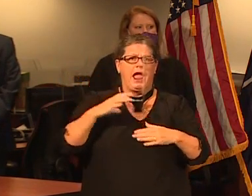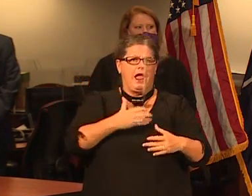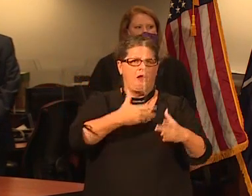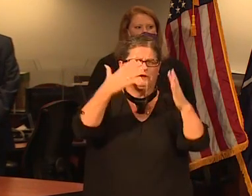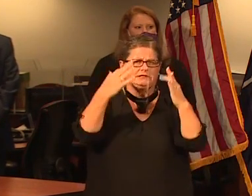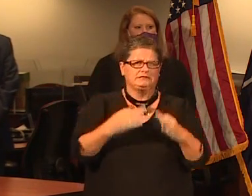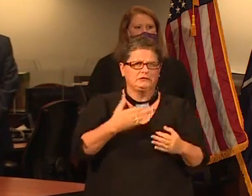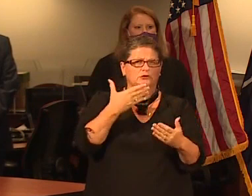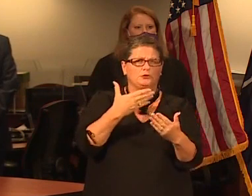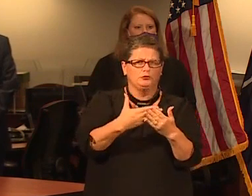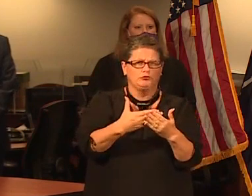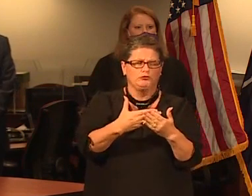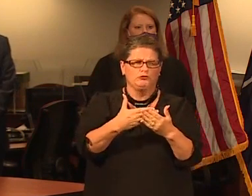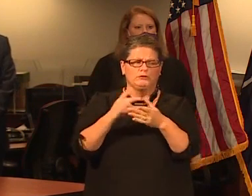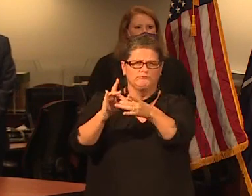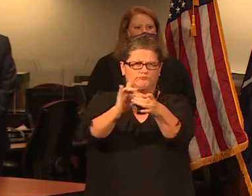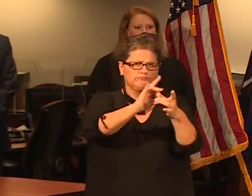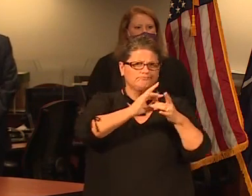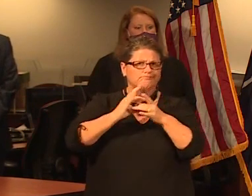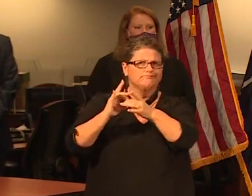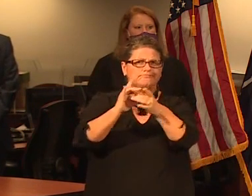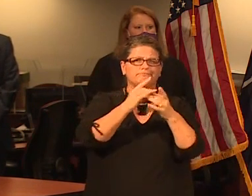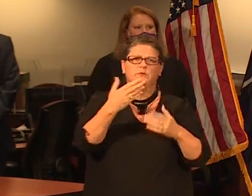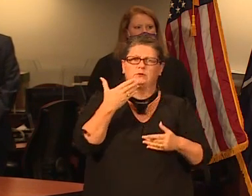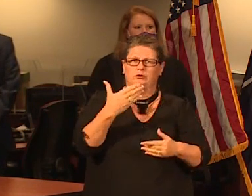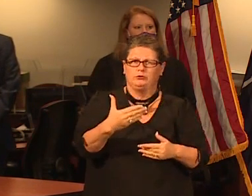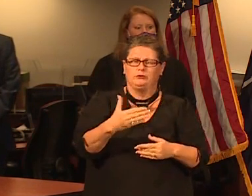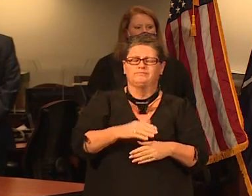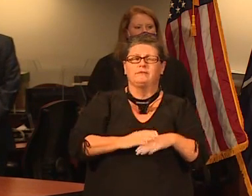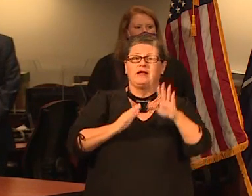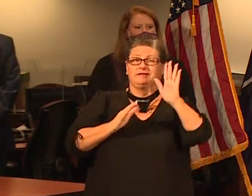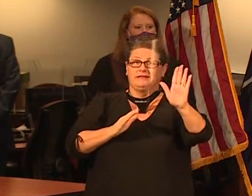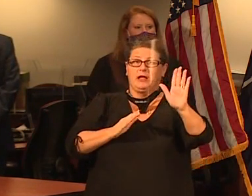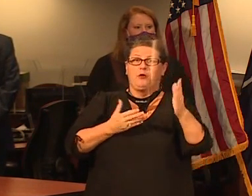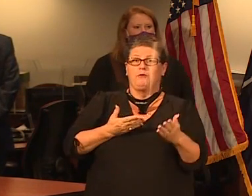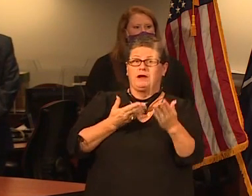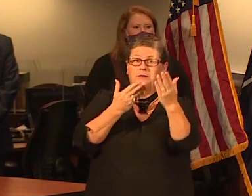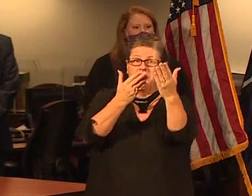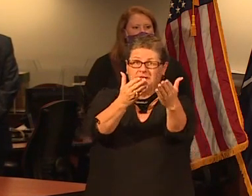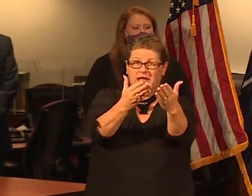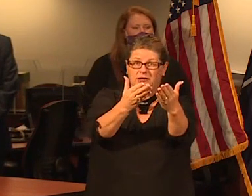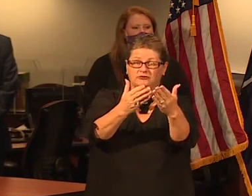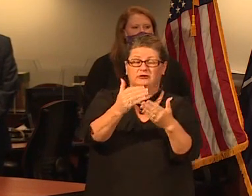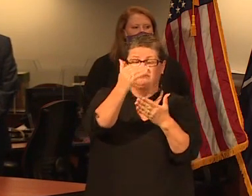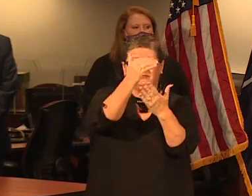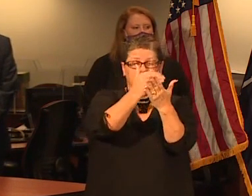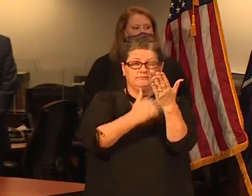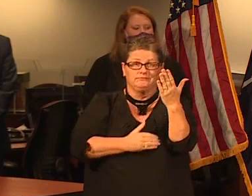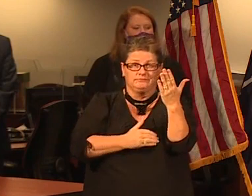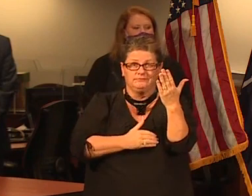WE ARE CONFIDENT WE ARE DOING BETTER THAN OTHER STATES ARE DECISIONS.